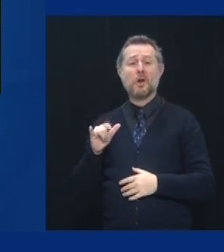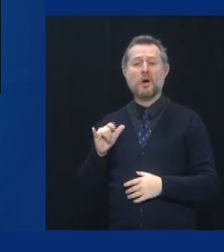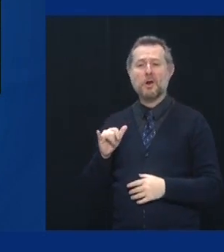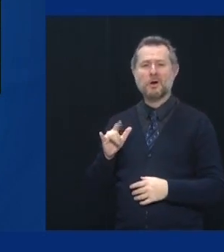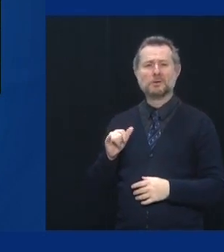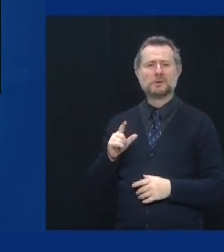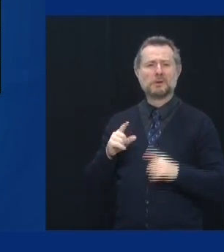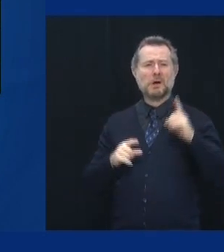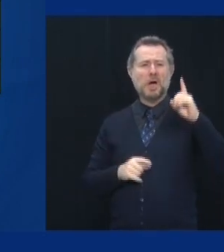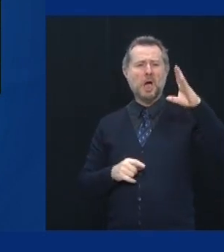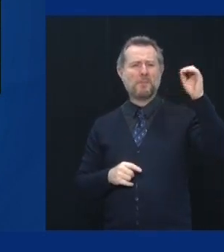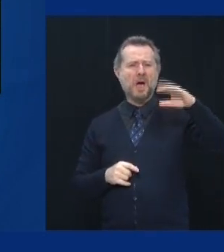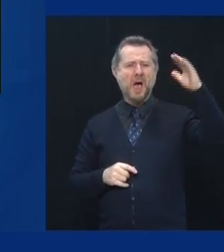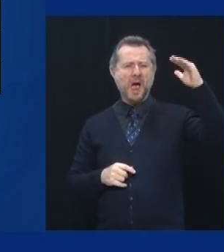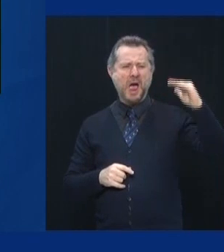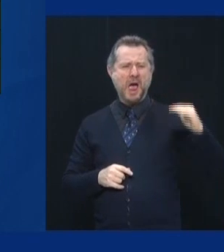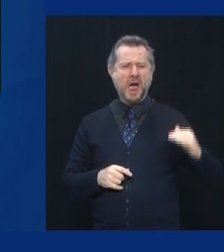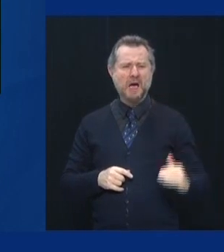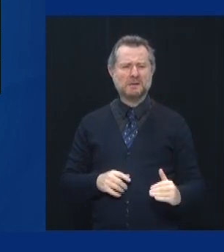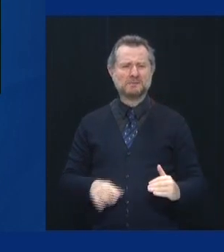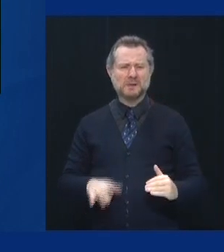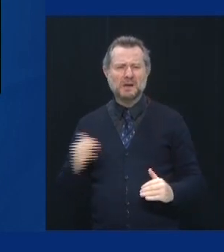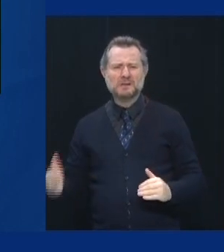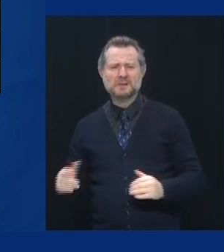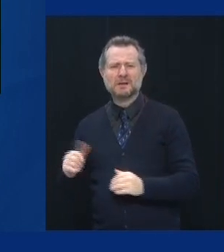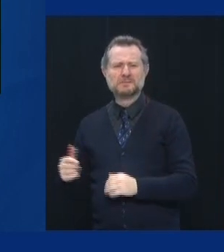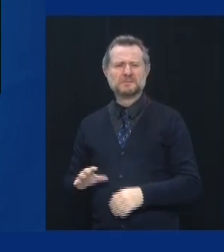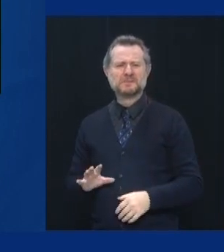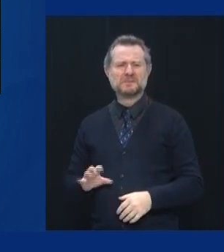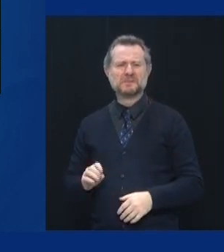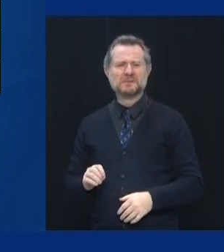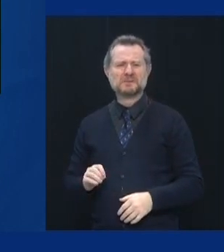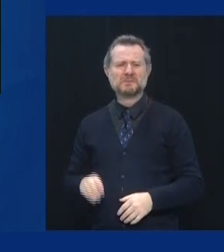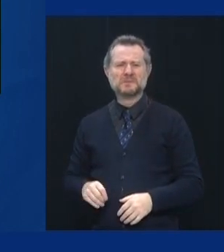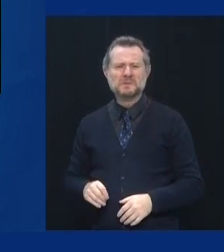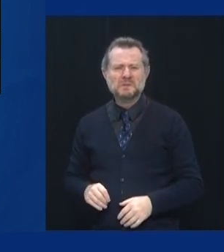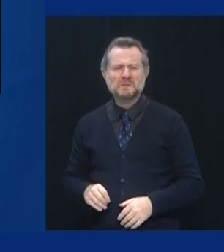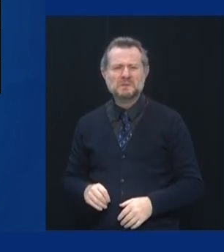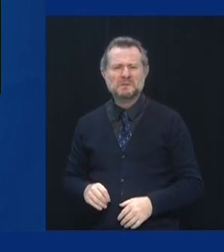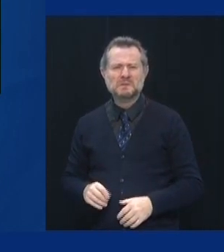FINGER LAKES YOU GO FROM 100 FOR A NUMBER OF FACILITIES, 64/72.